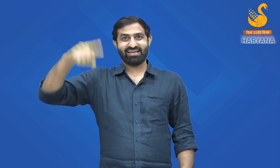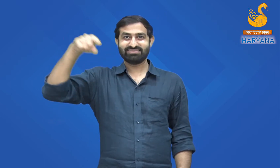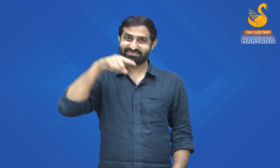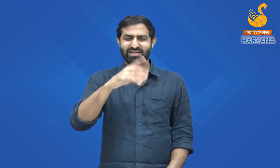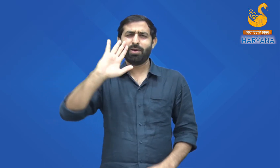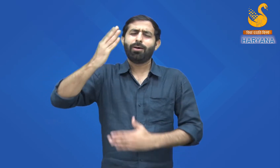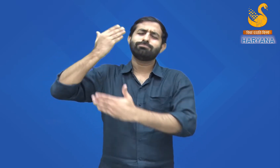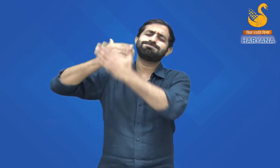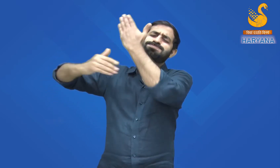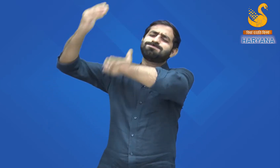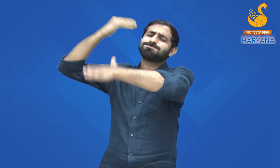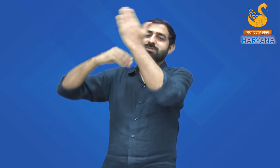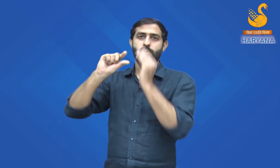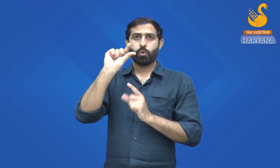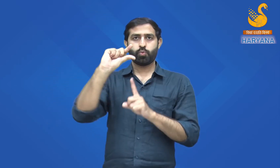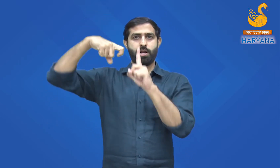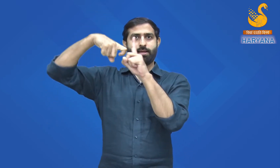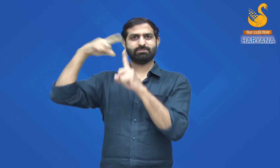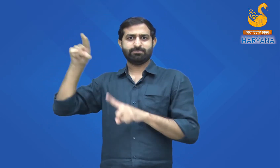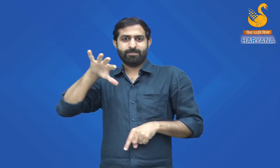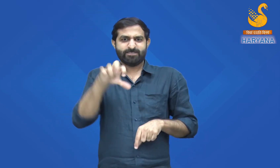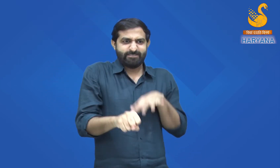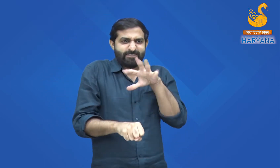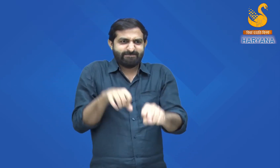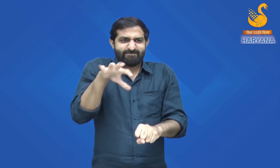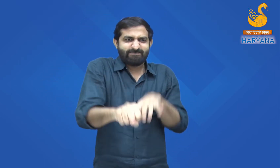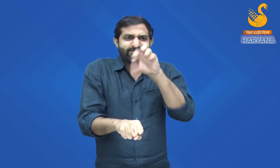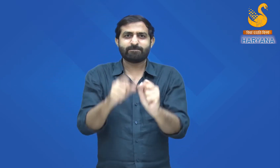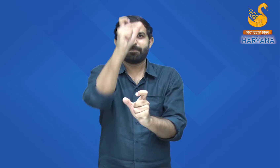When India was captured and ruled by the Britishers,